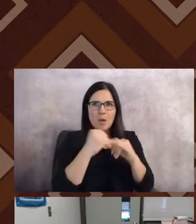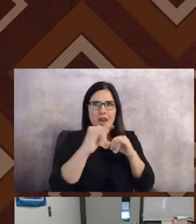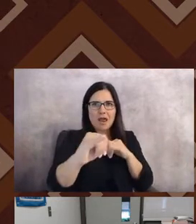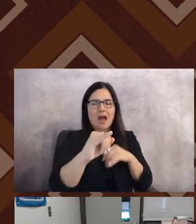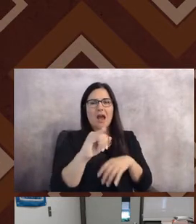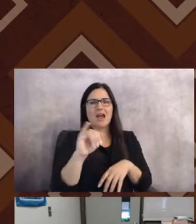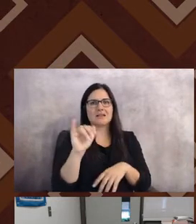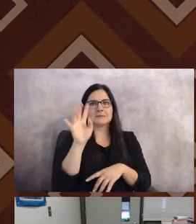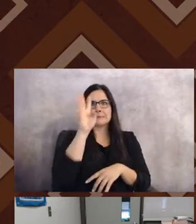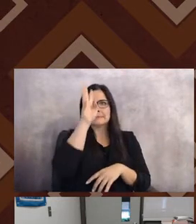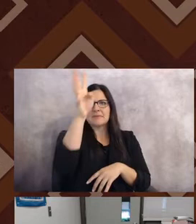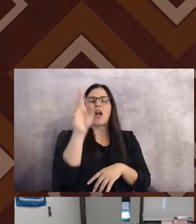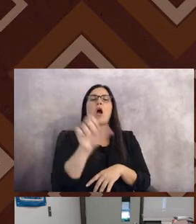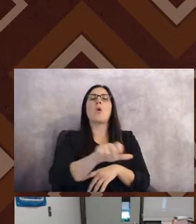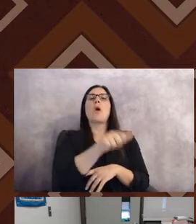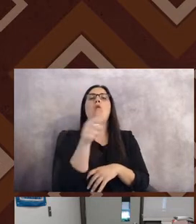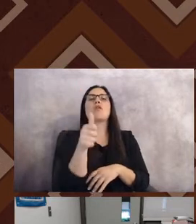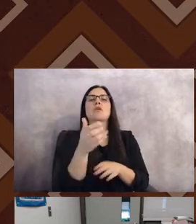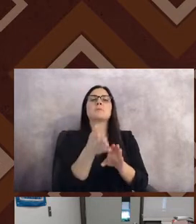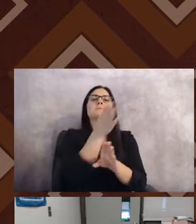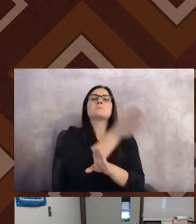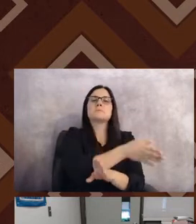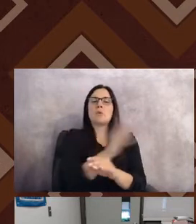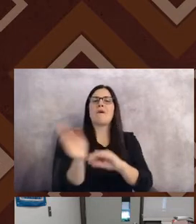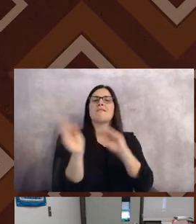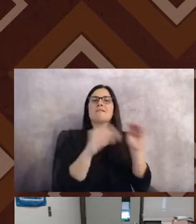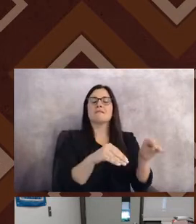like the other side of the tracks like because the other side of the tracks